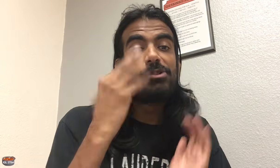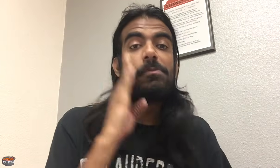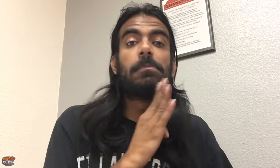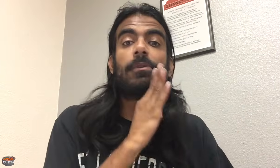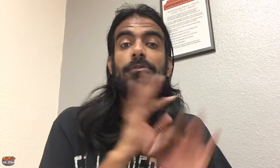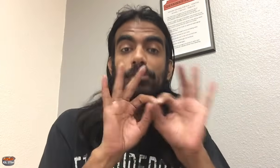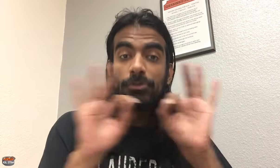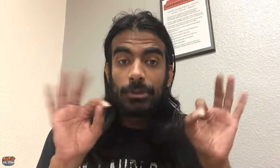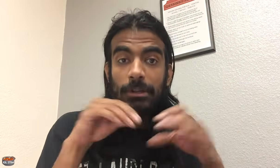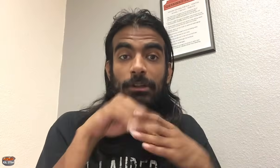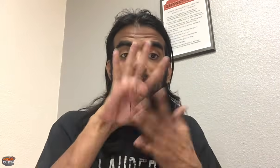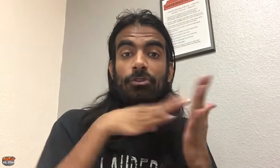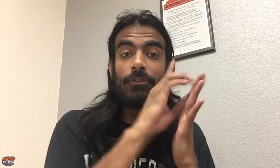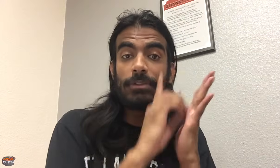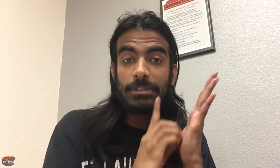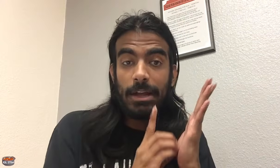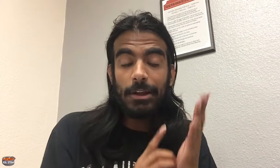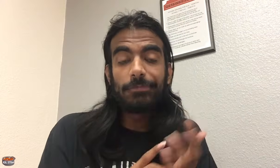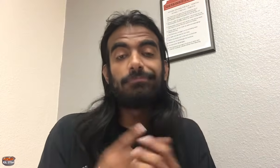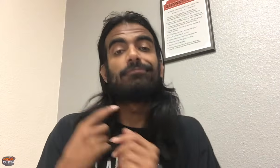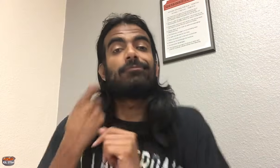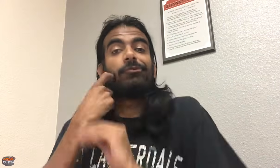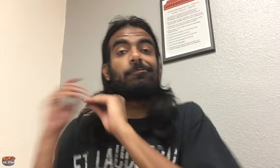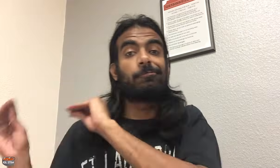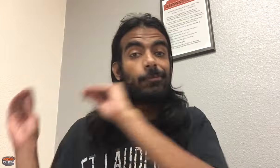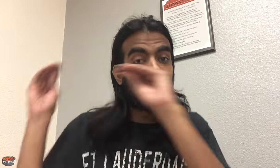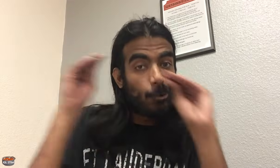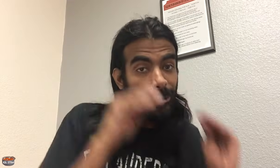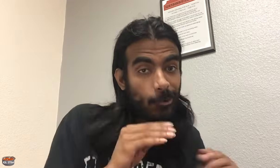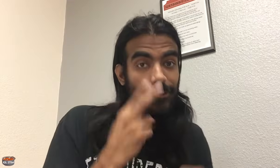from RIT with a BA in graphic design in 2013.